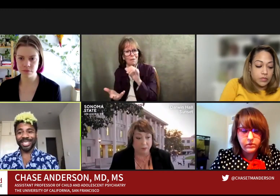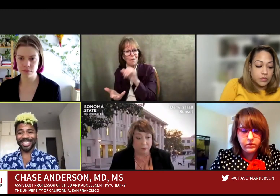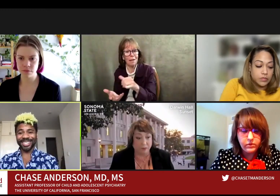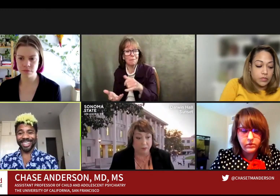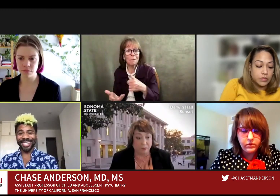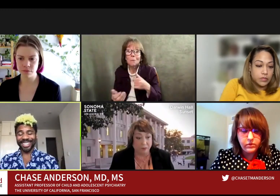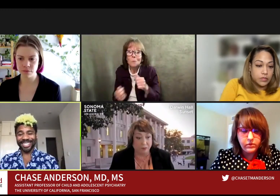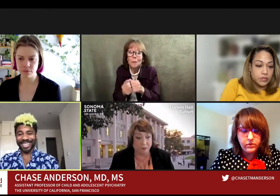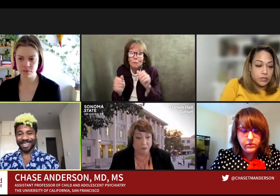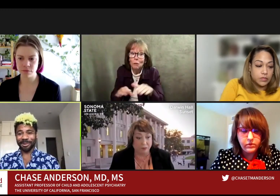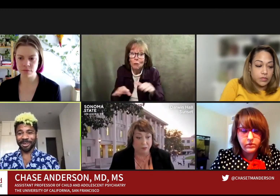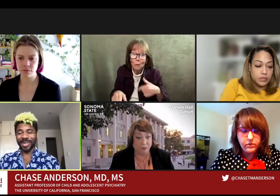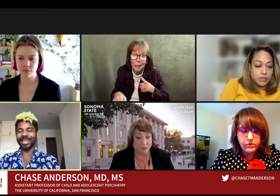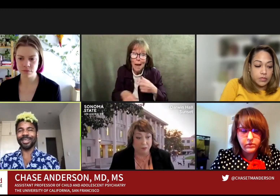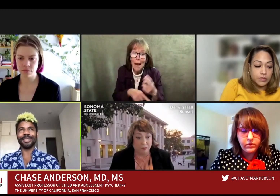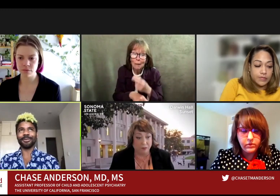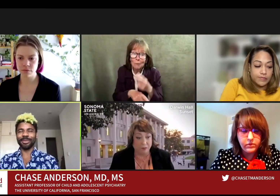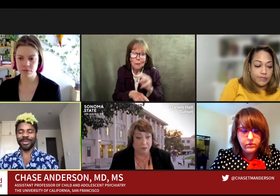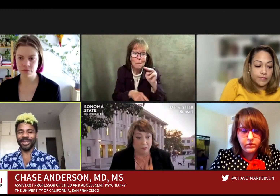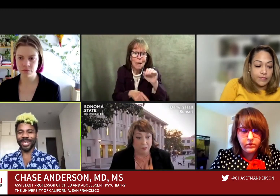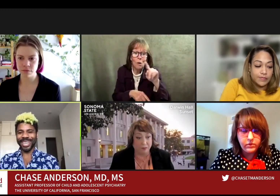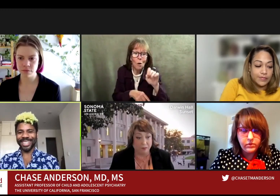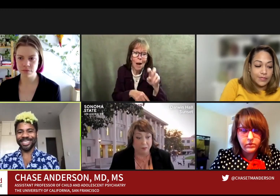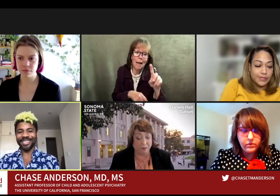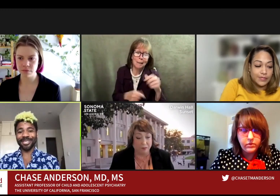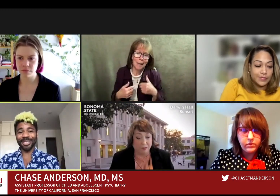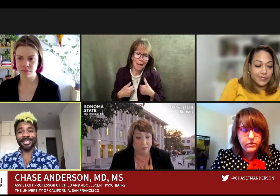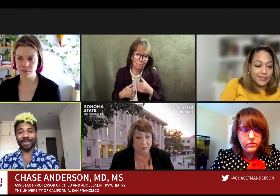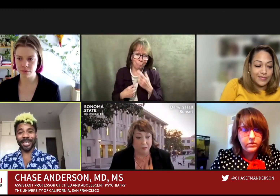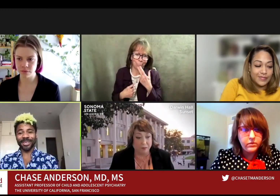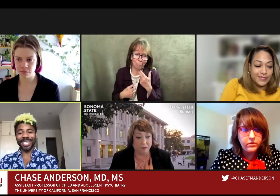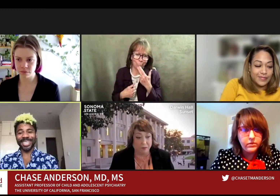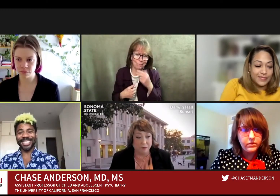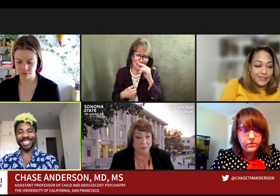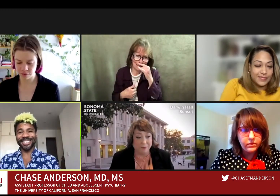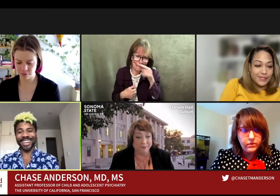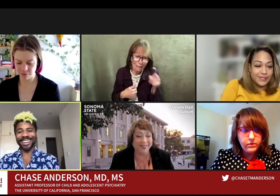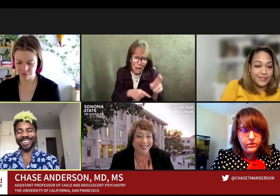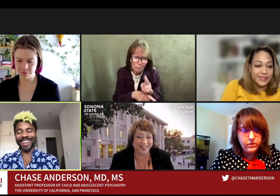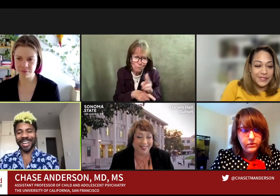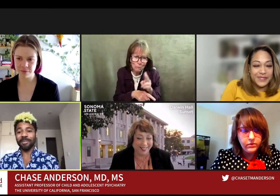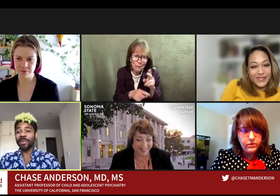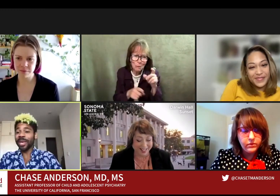And a lot of the kids that I work with, they're adorable, and they're using the term minoritized too now.